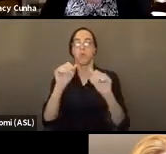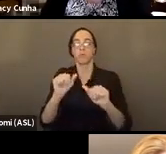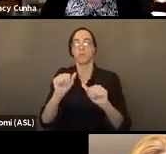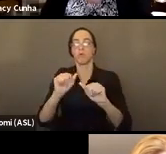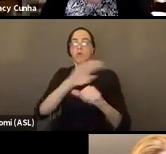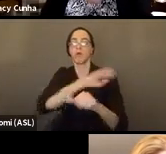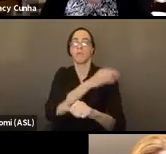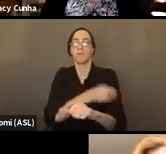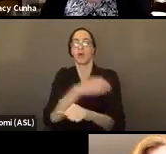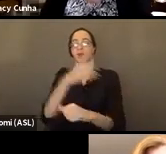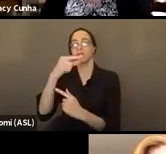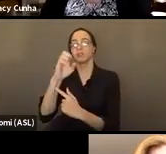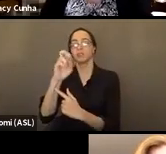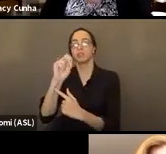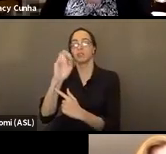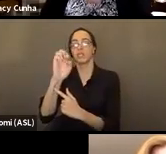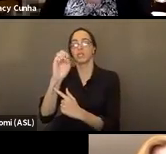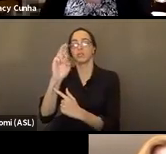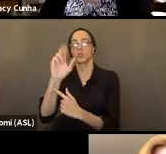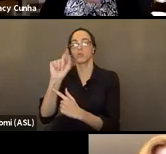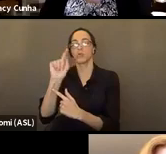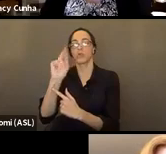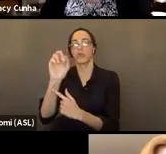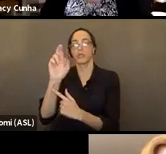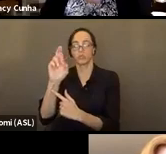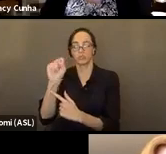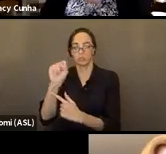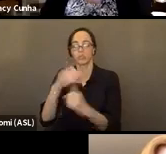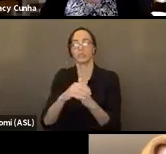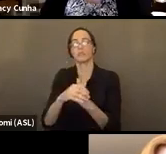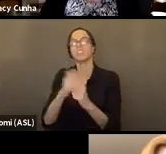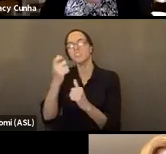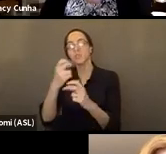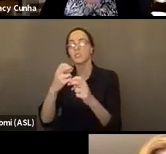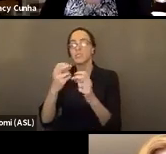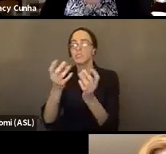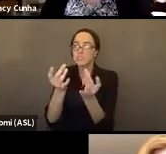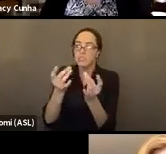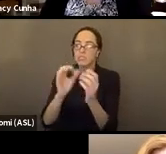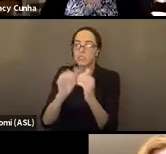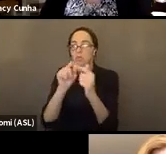process to be able to access those but um you need to kind of get signed up and i think she'll